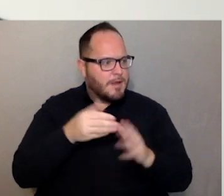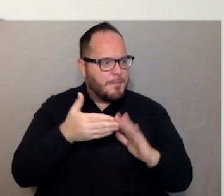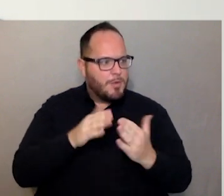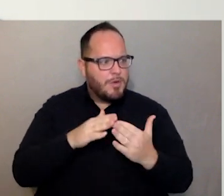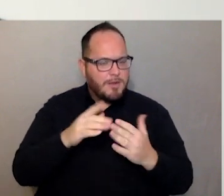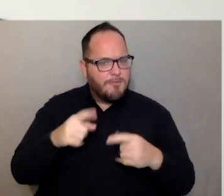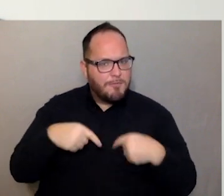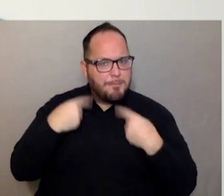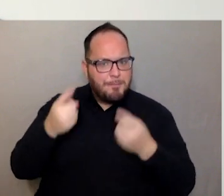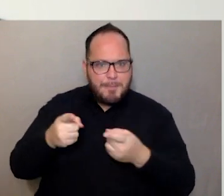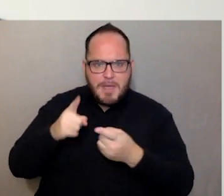REALLY PAYING ATTENTION TO IMMIGRANT RIGHTS ISSUES, WHICH